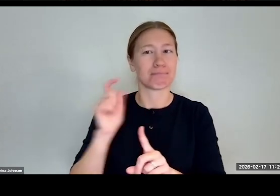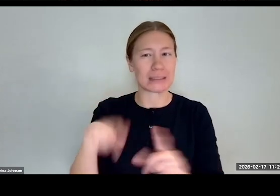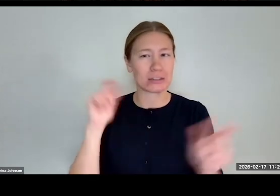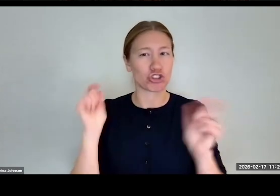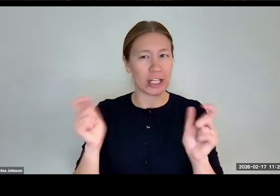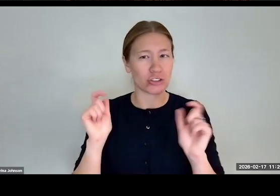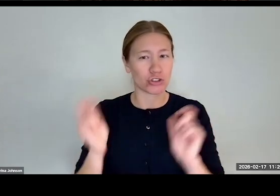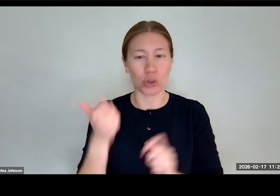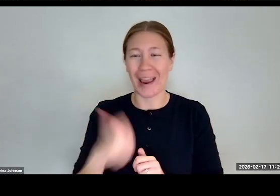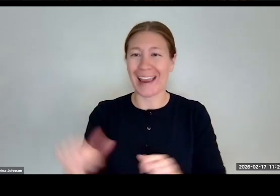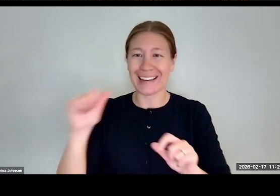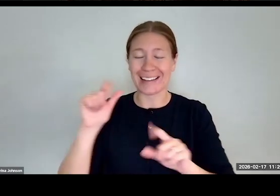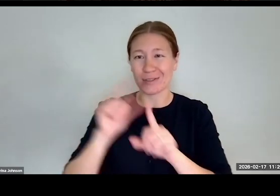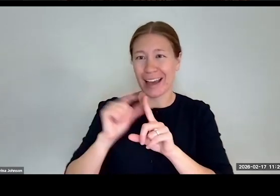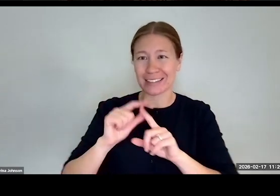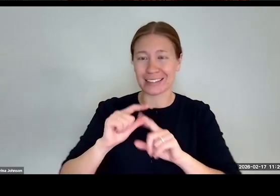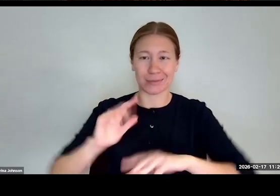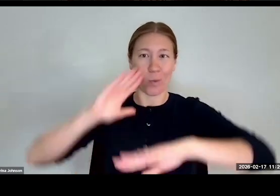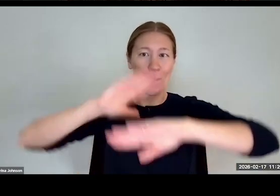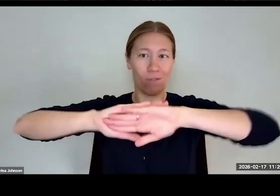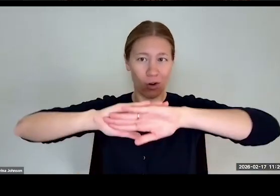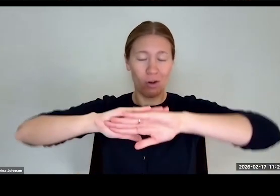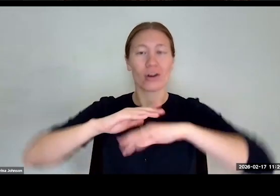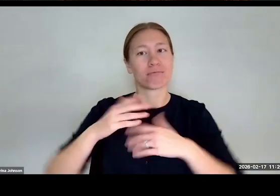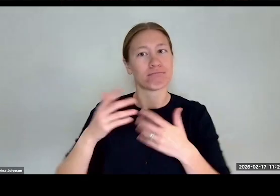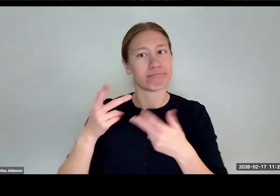that any text overlaid on them remains accessible.